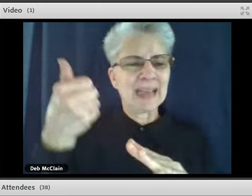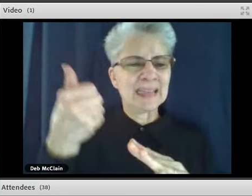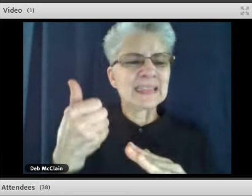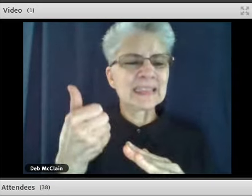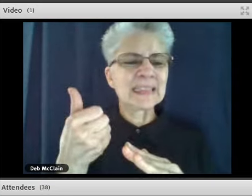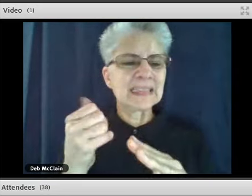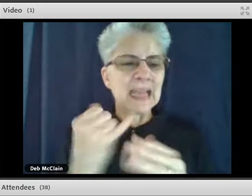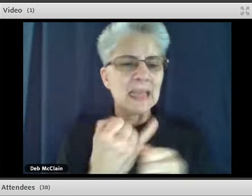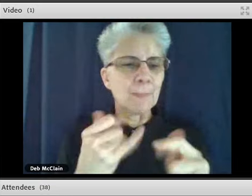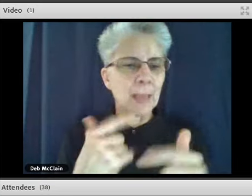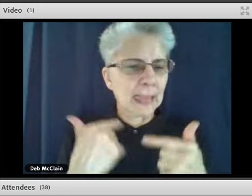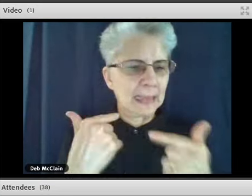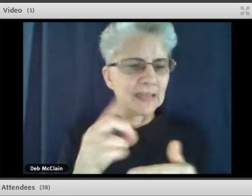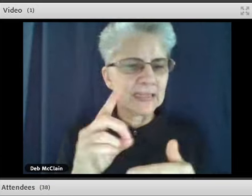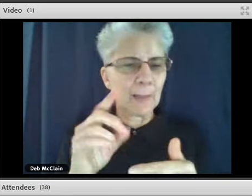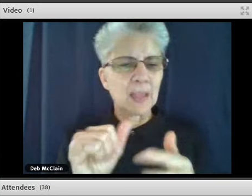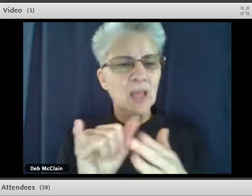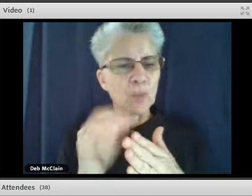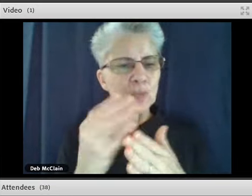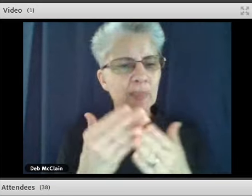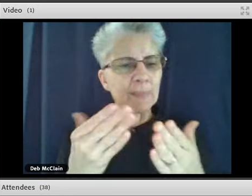Independent living disability. Those are some of the things to think about.